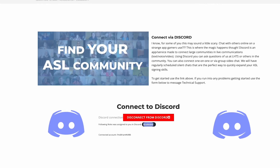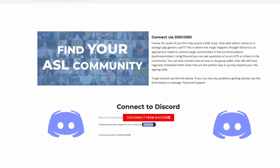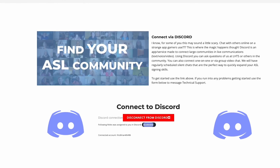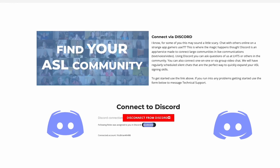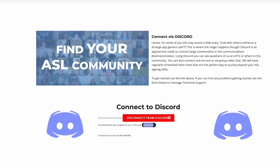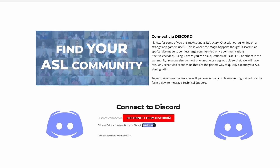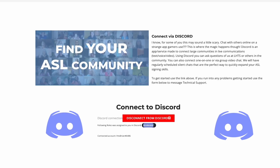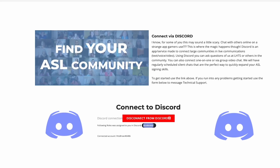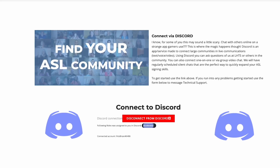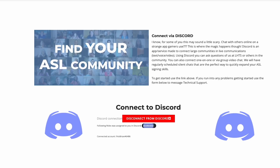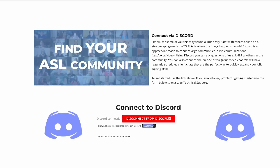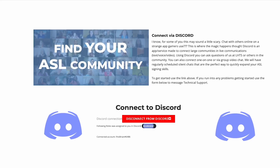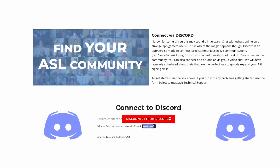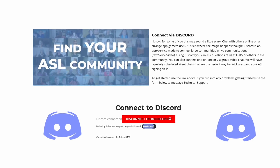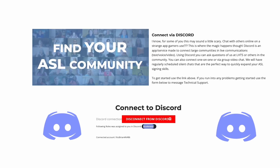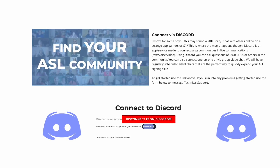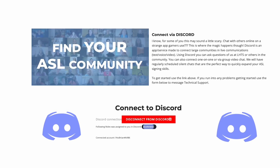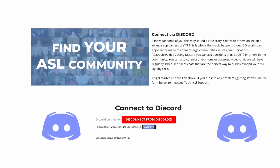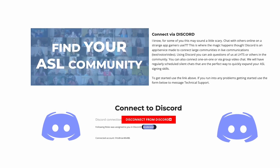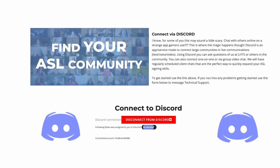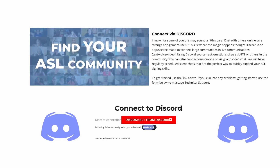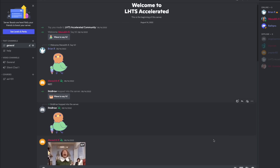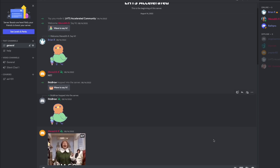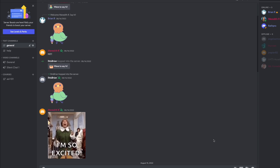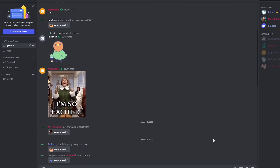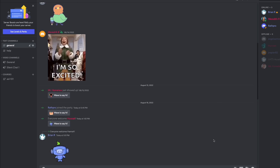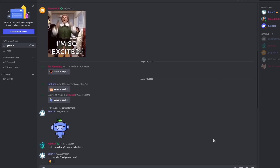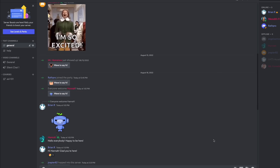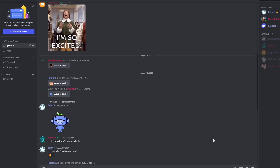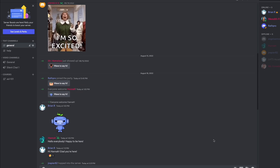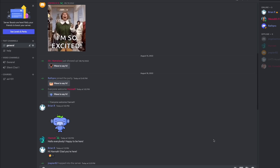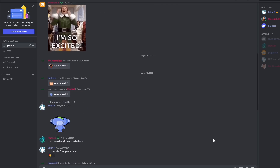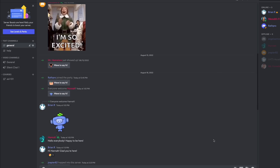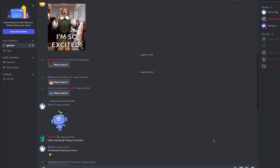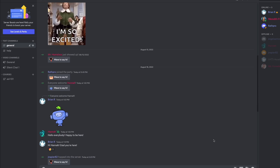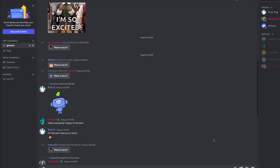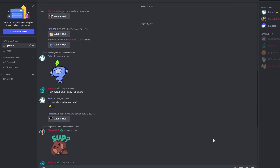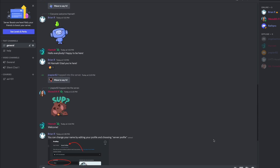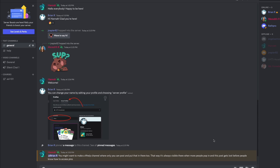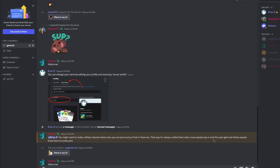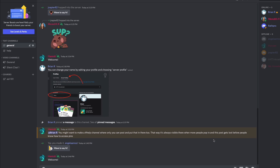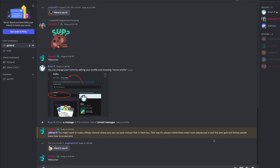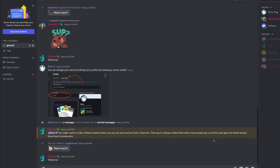exclusive access to the Learn How to Sign discord server where you can find the ASL community you